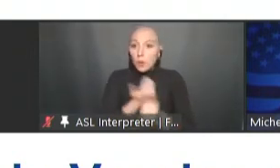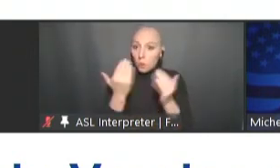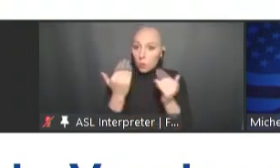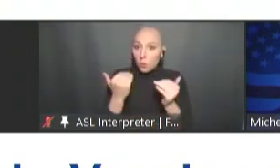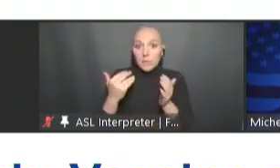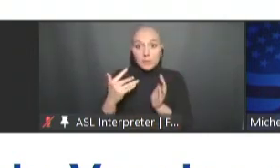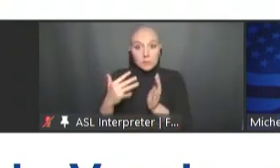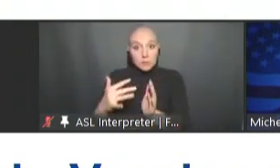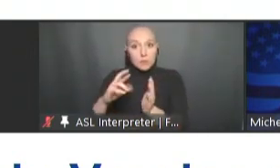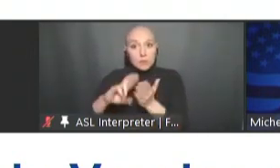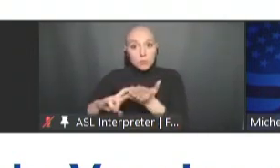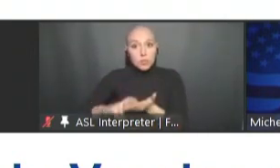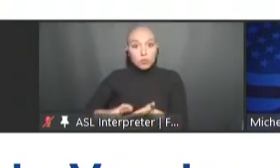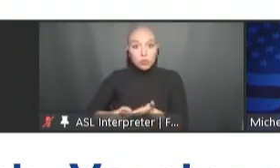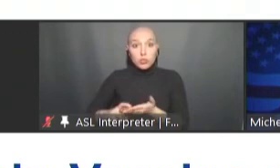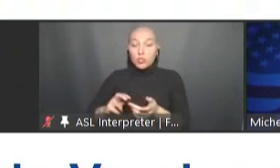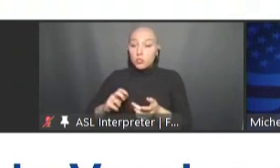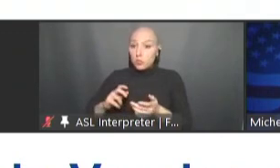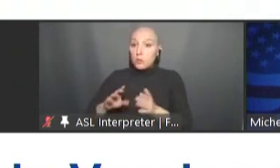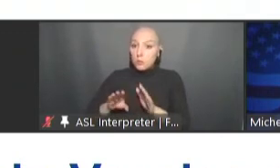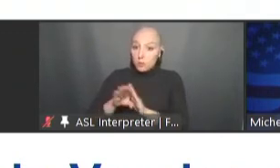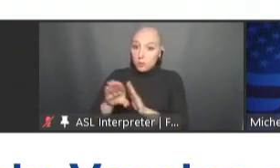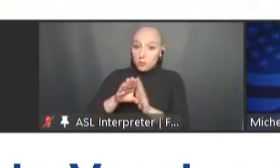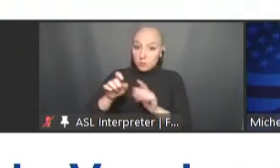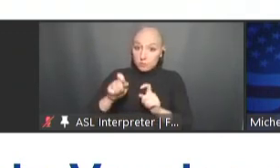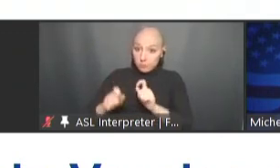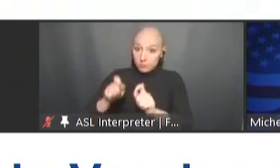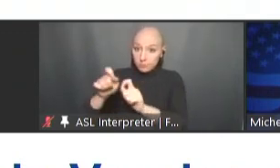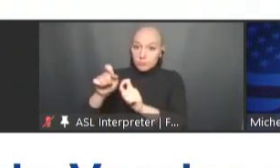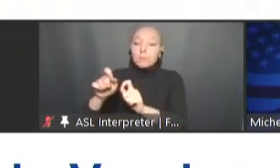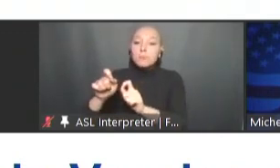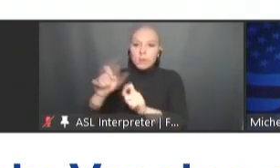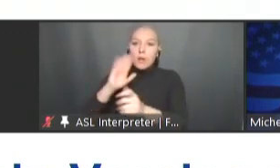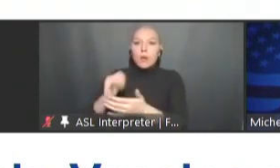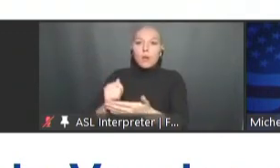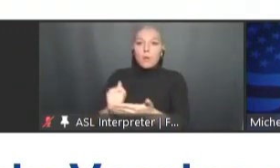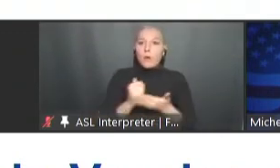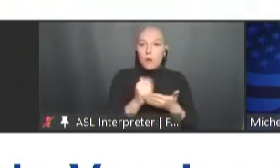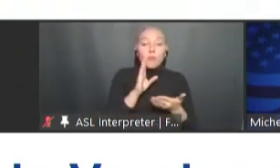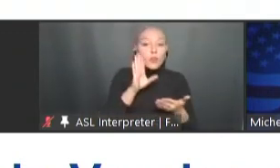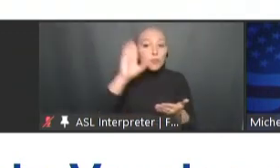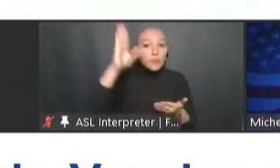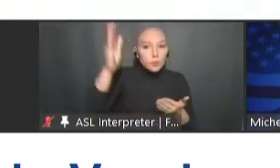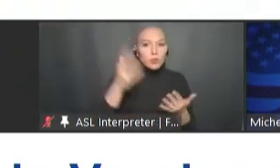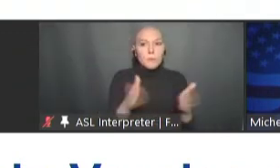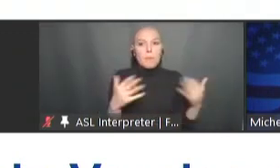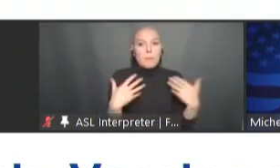going forward that it will help us in future public health emergencies, as well. But there